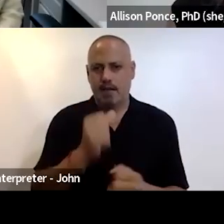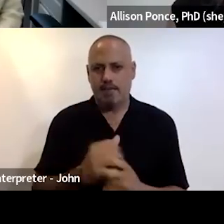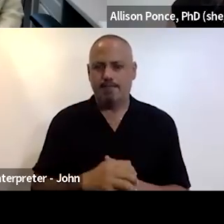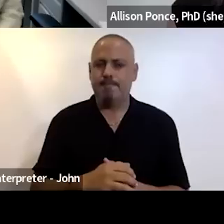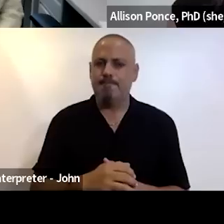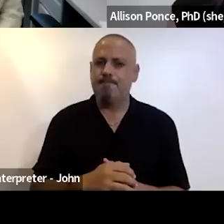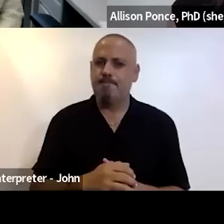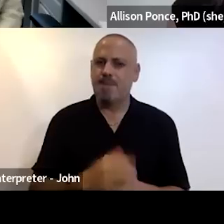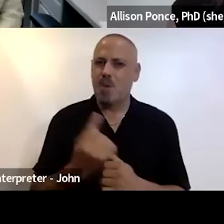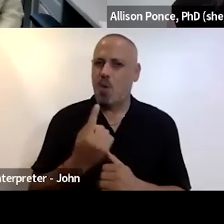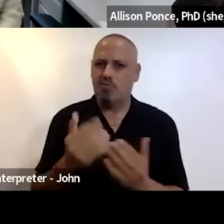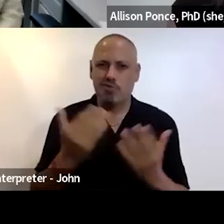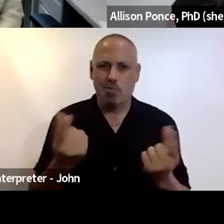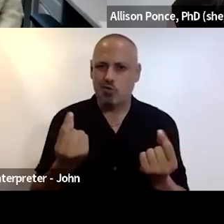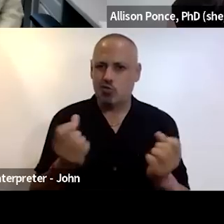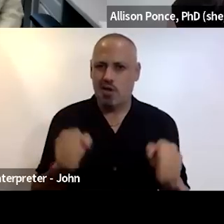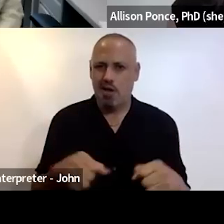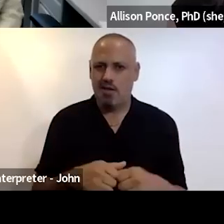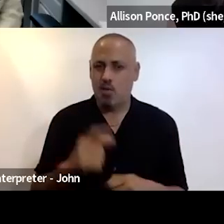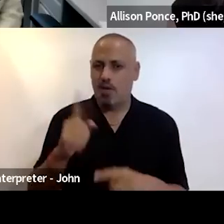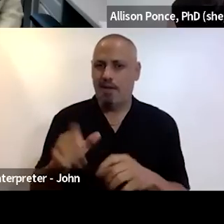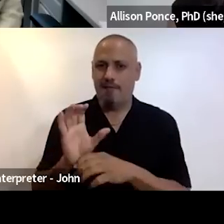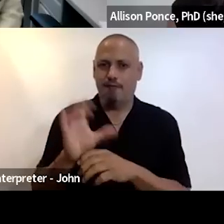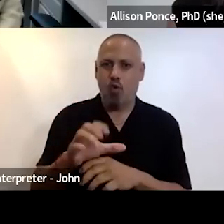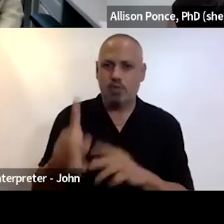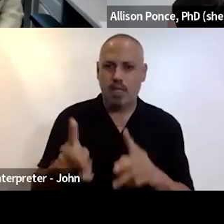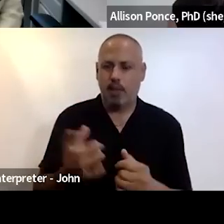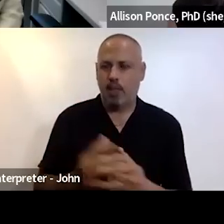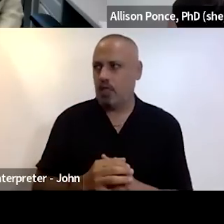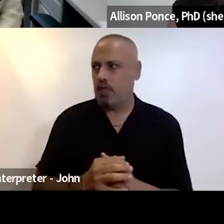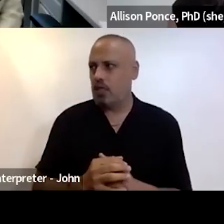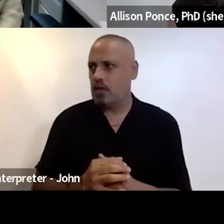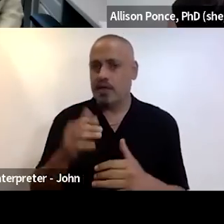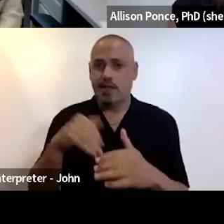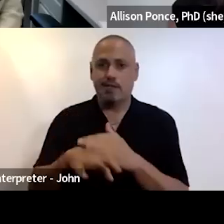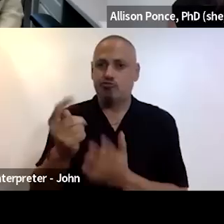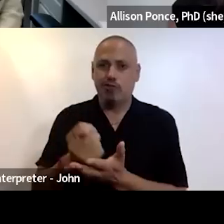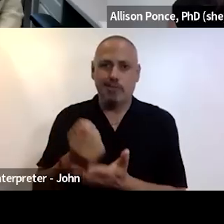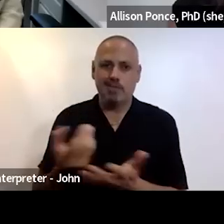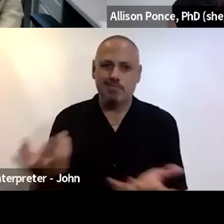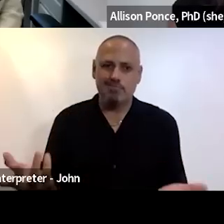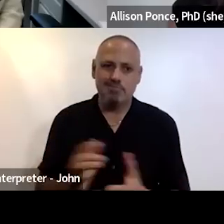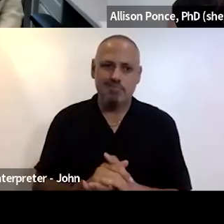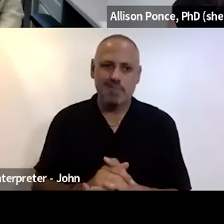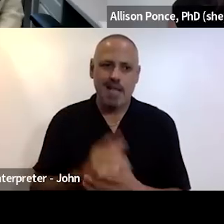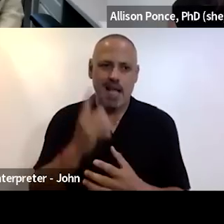There is only so much we can do because we can't force people to enter treatment. And so, I mean, I think the starting point